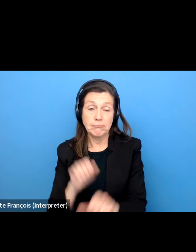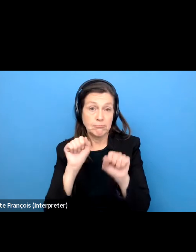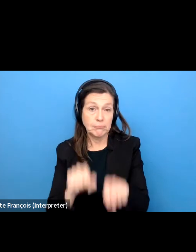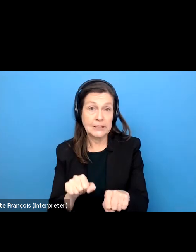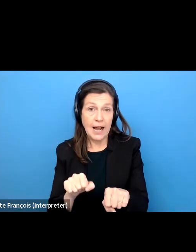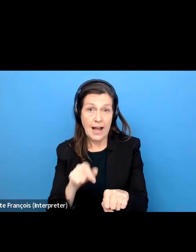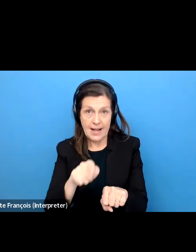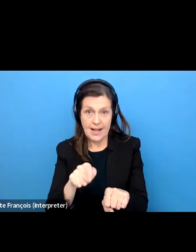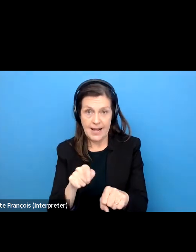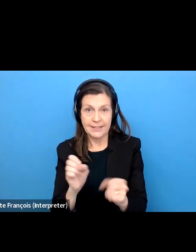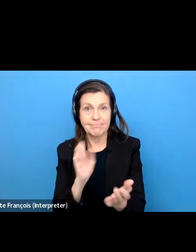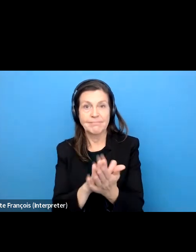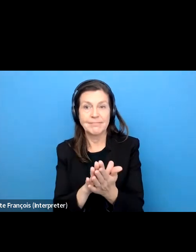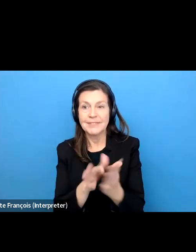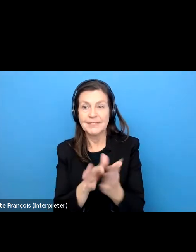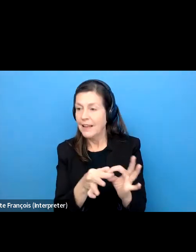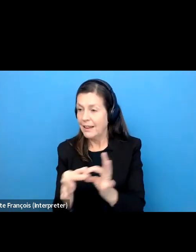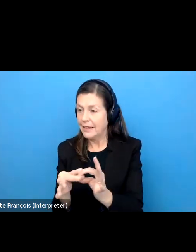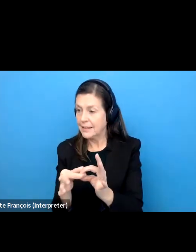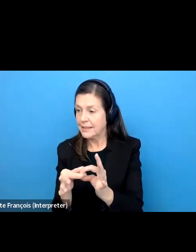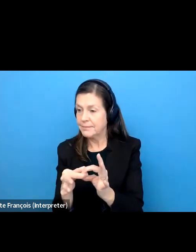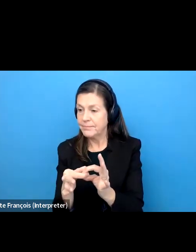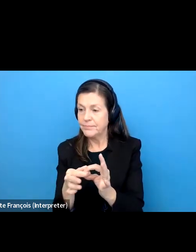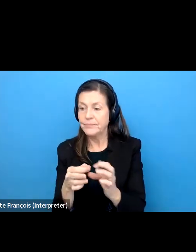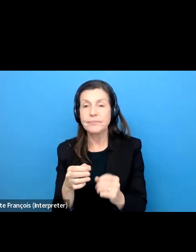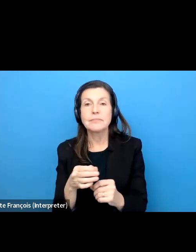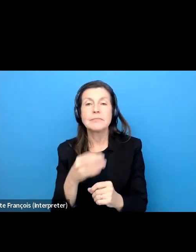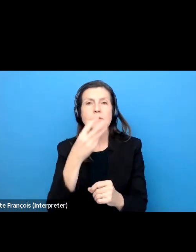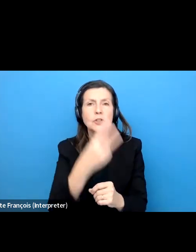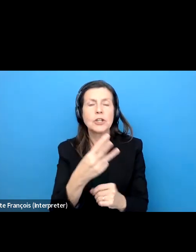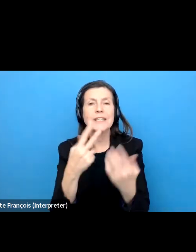by the CEDAW Committee where you have this instrument